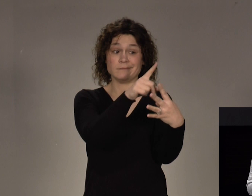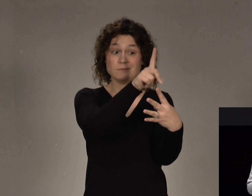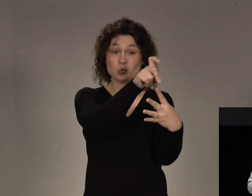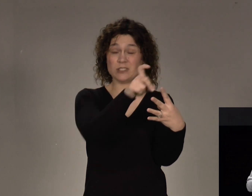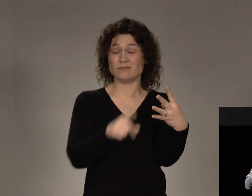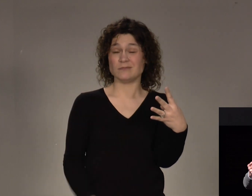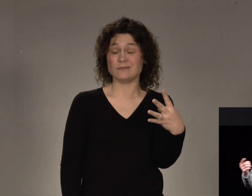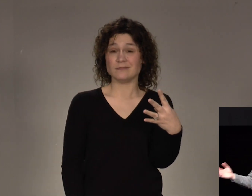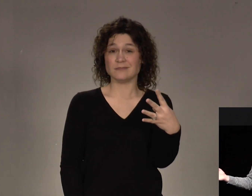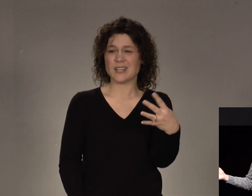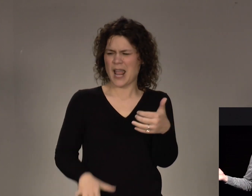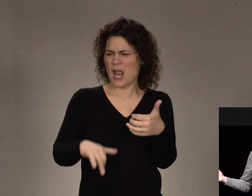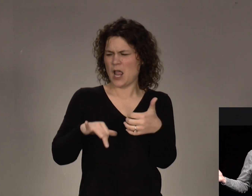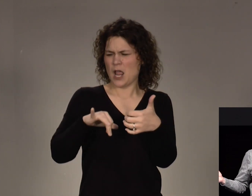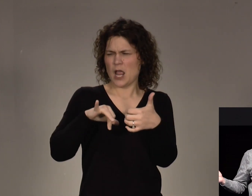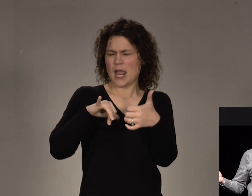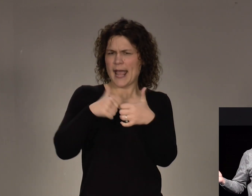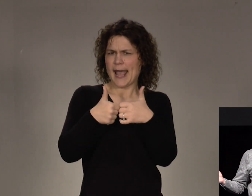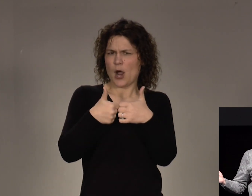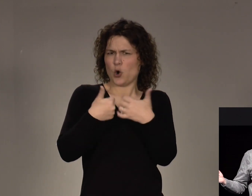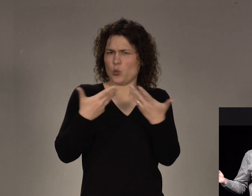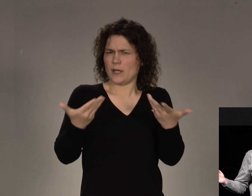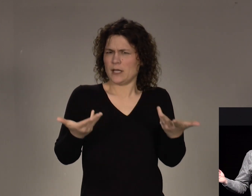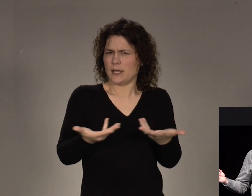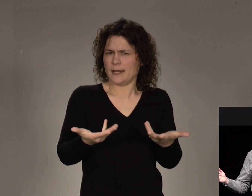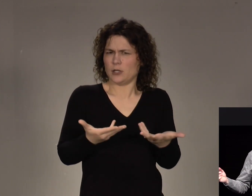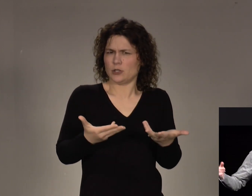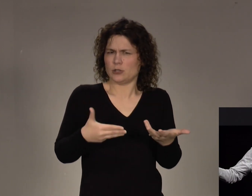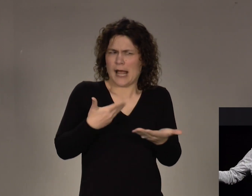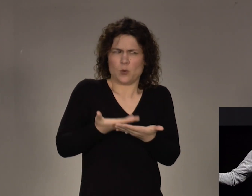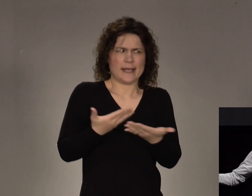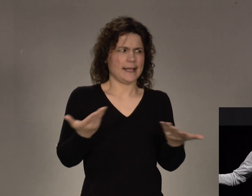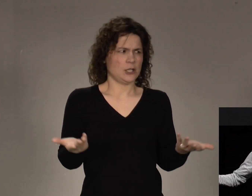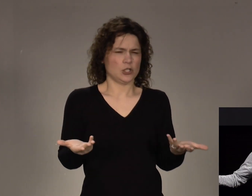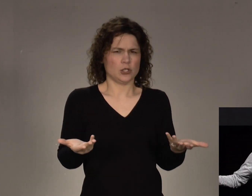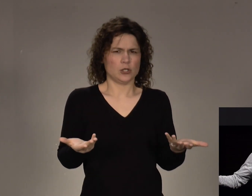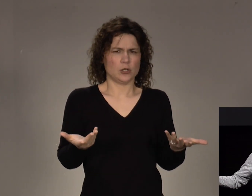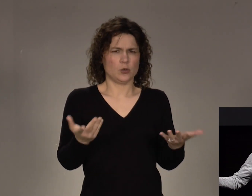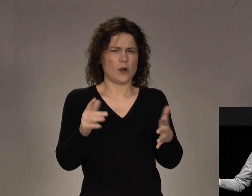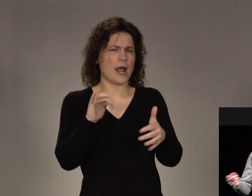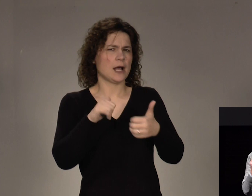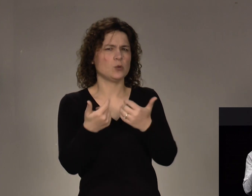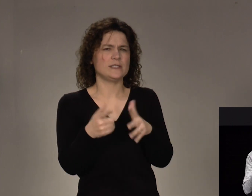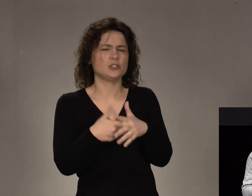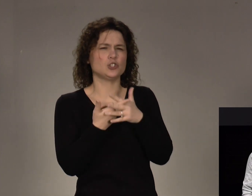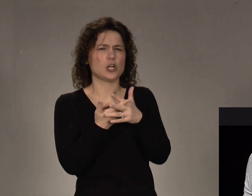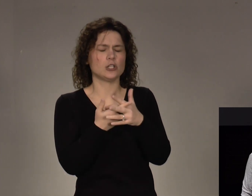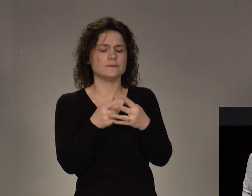How did we get here? "What's our origin?" Question #2: